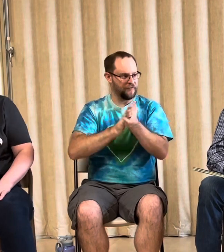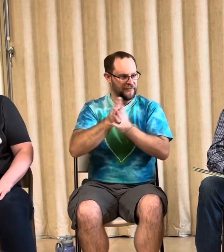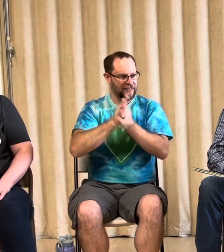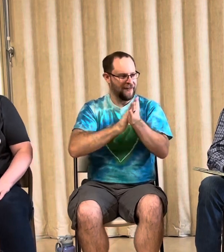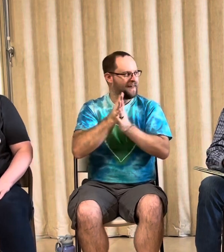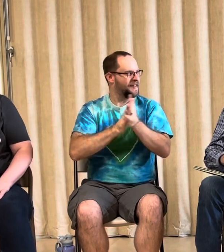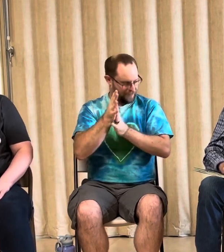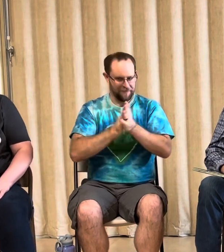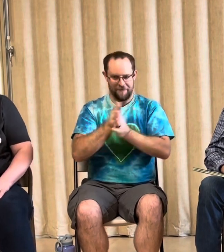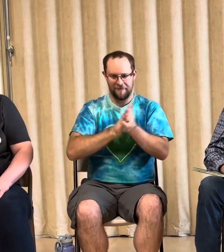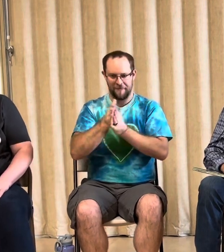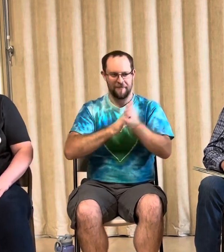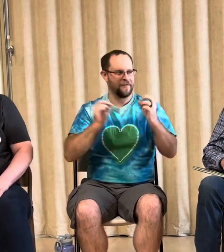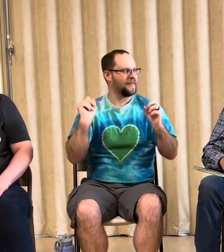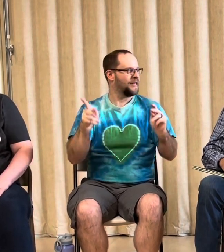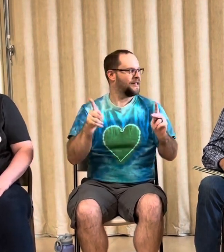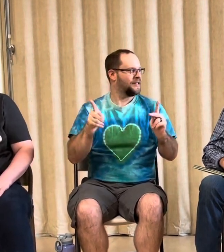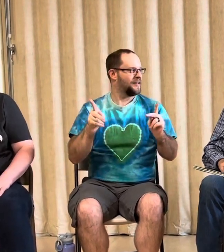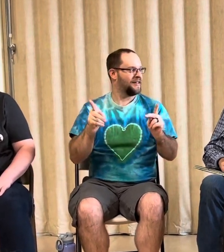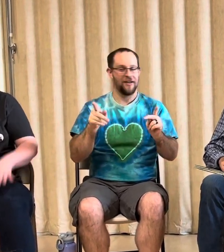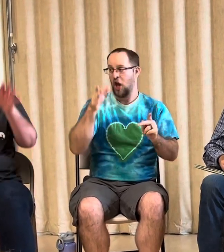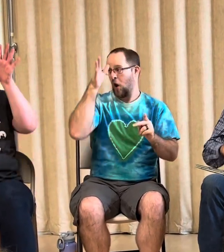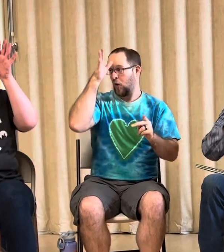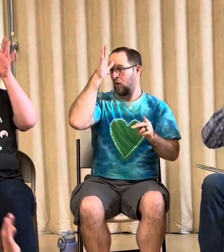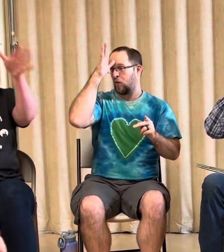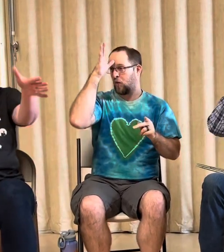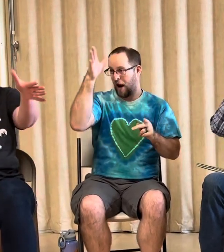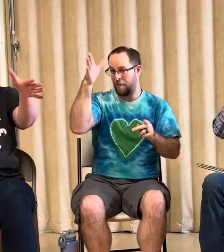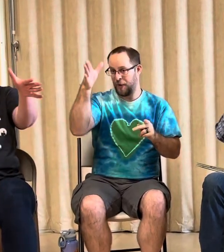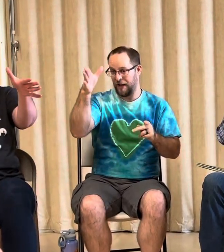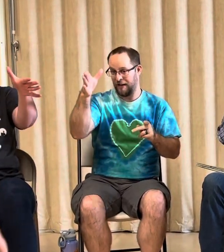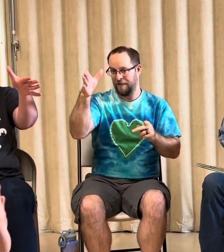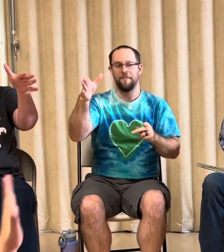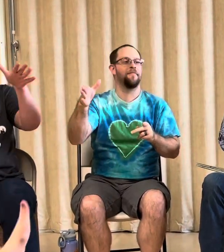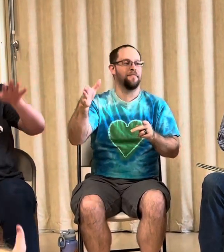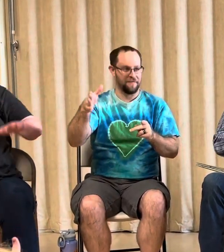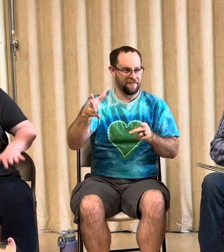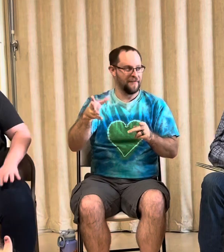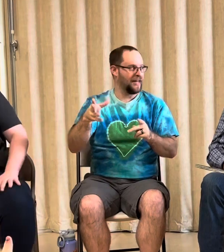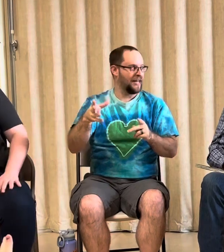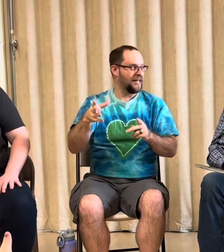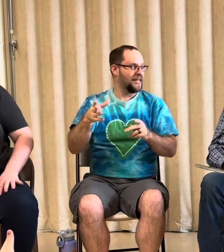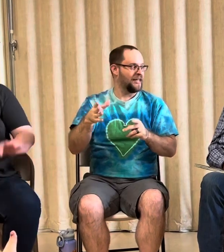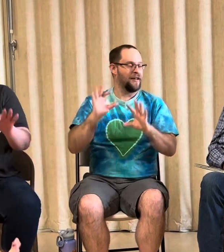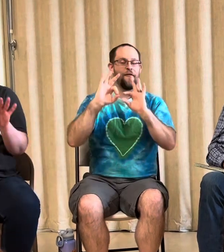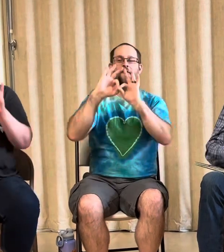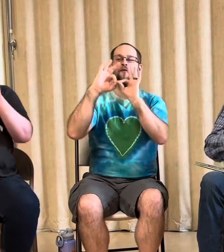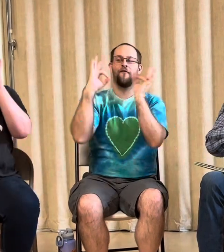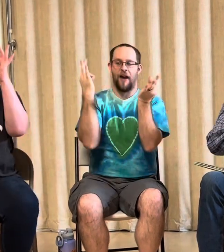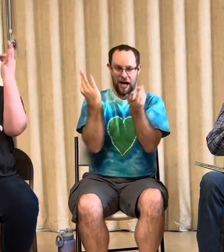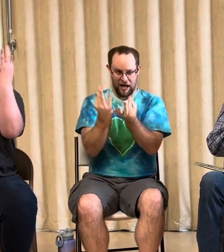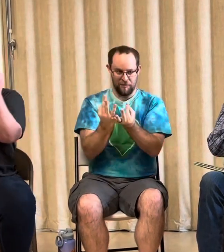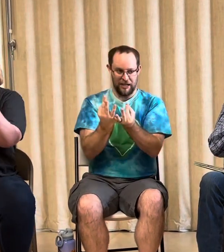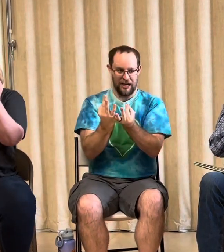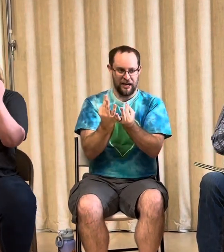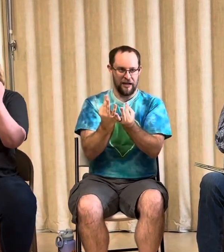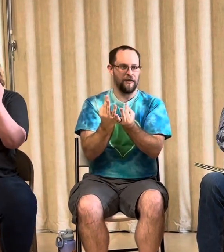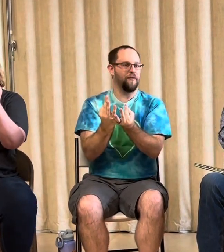Sounds good? Alrighty. What's the first one? It's "Grandpa." And the second one is: "Family."